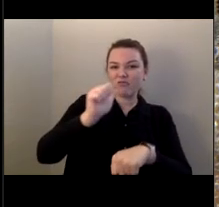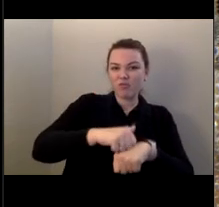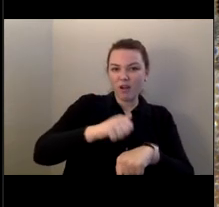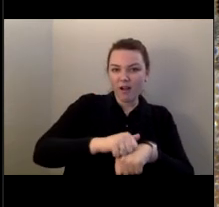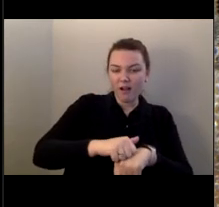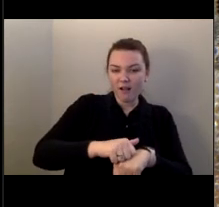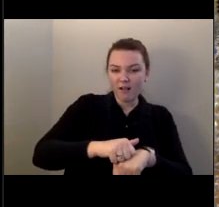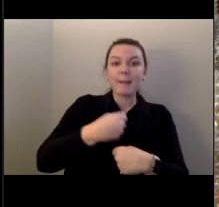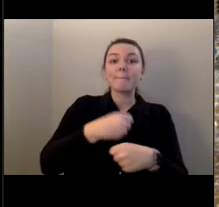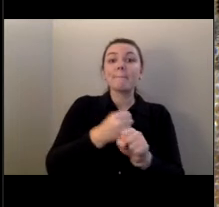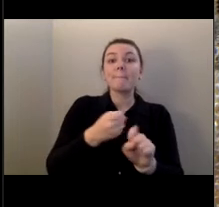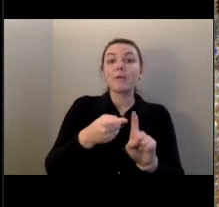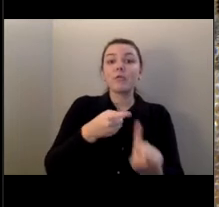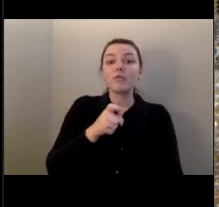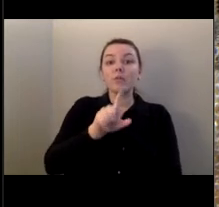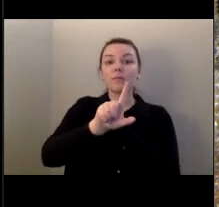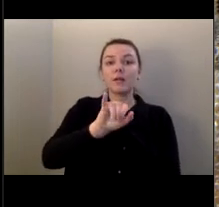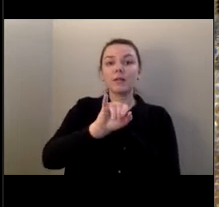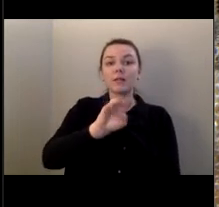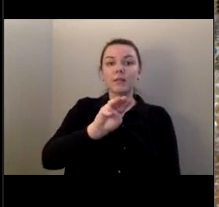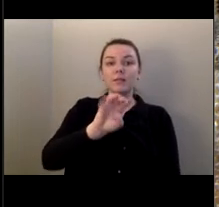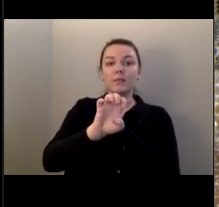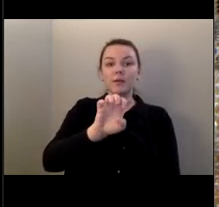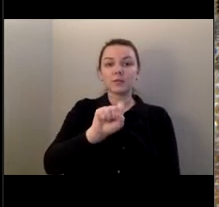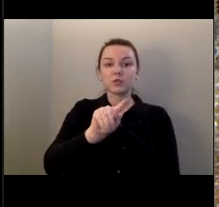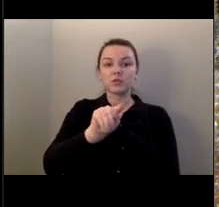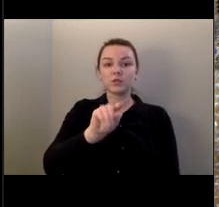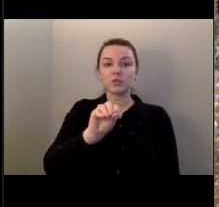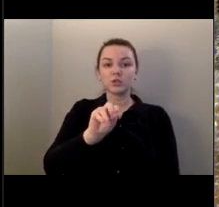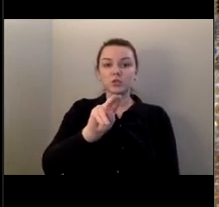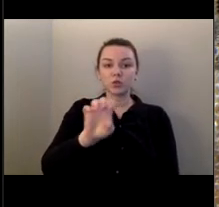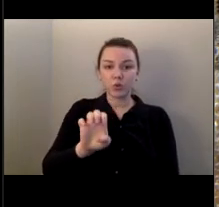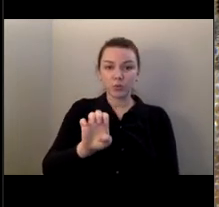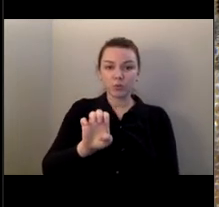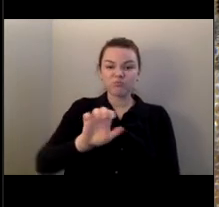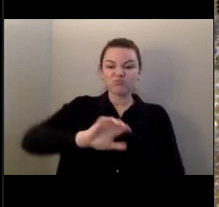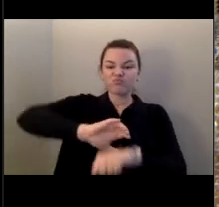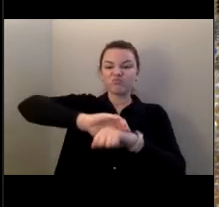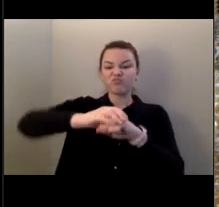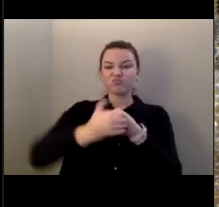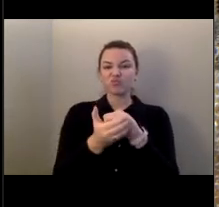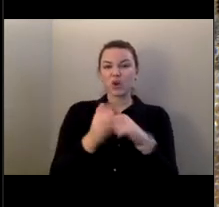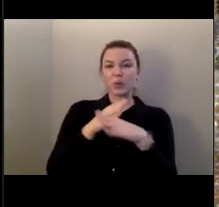And this skeleton protects the soft, delicate body of the polyp.